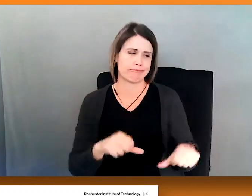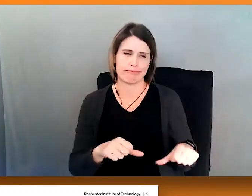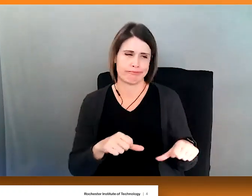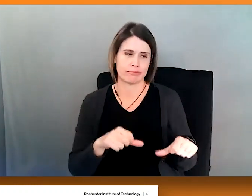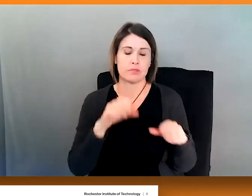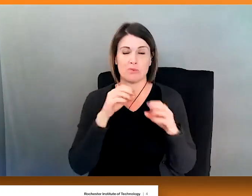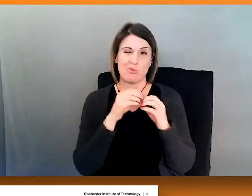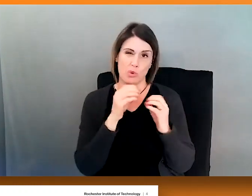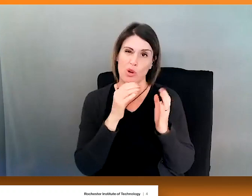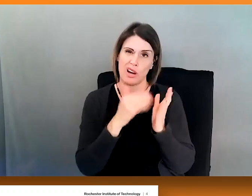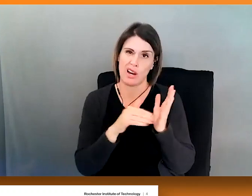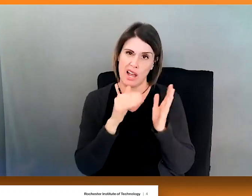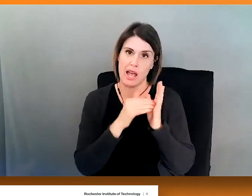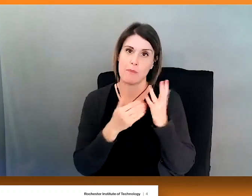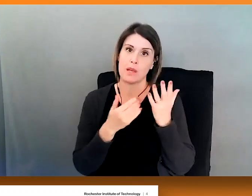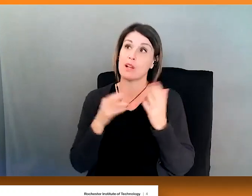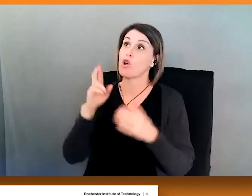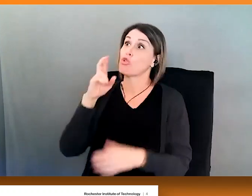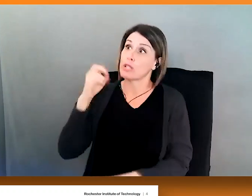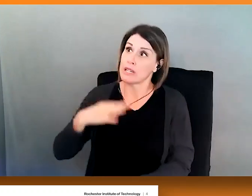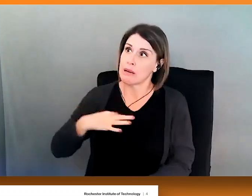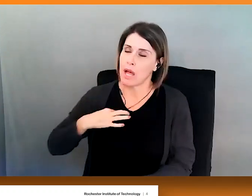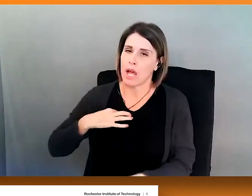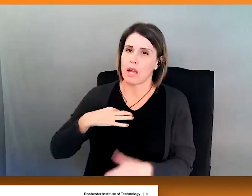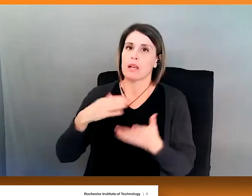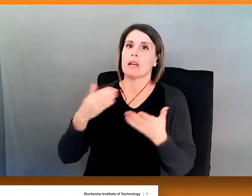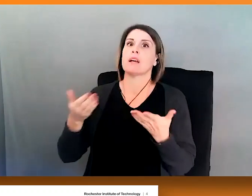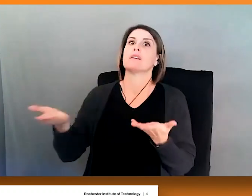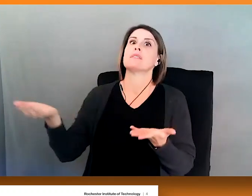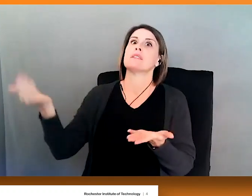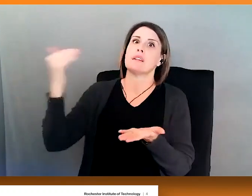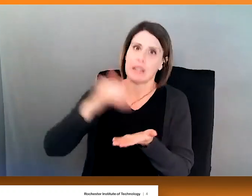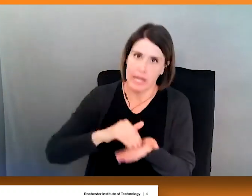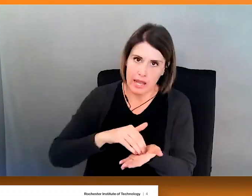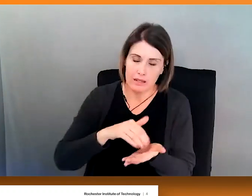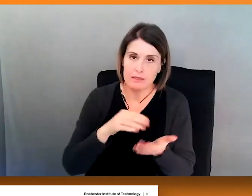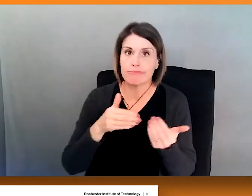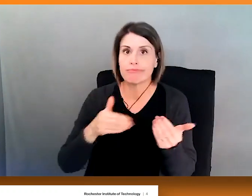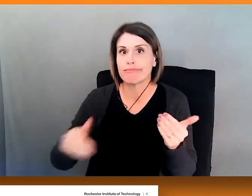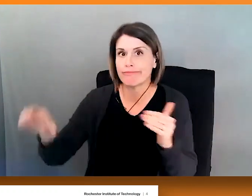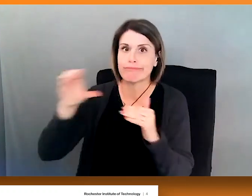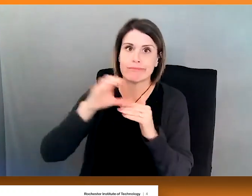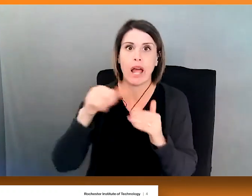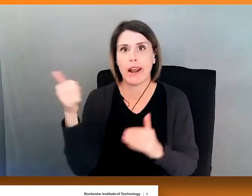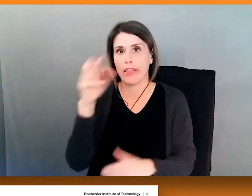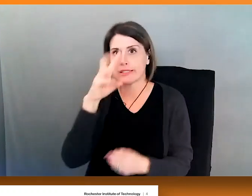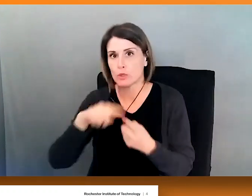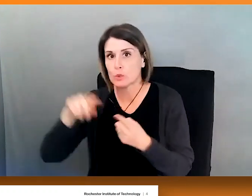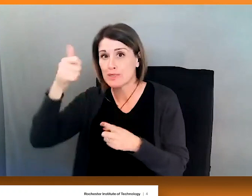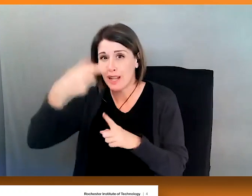then that's another 6 to 10 months. So even though you're currently funded, it doesn't hurt.